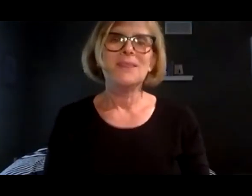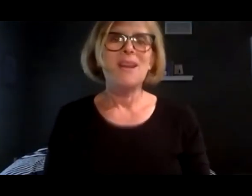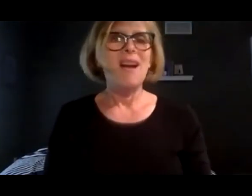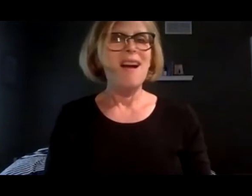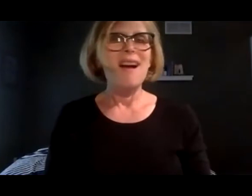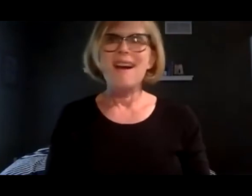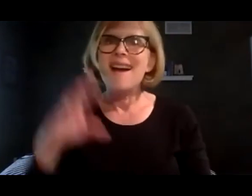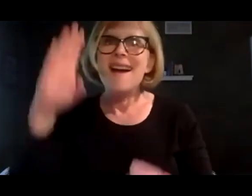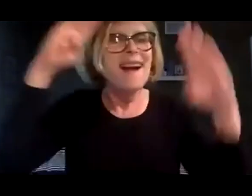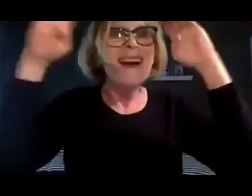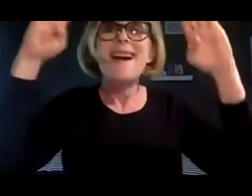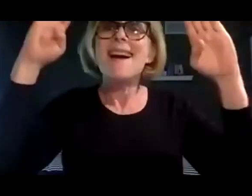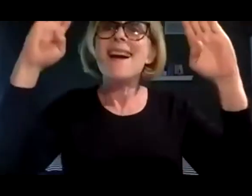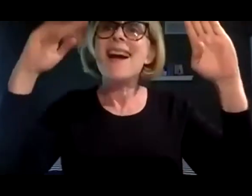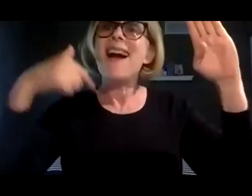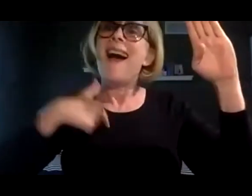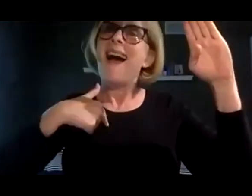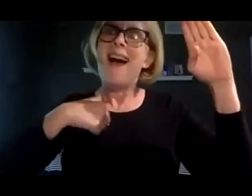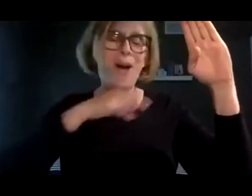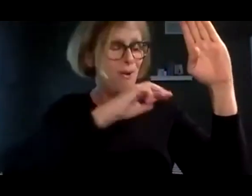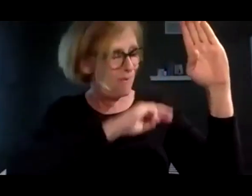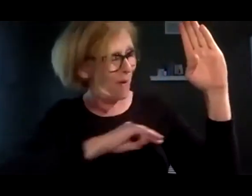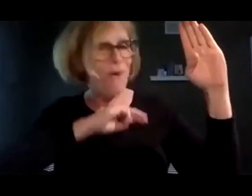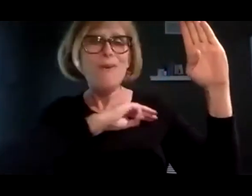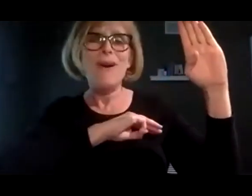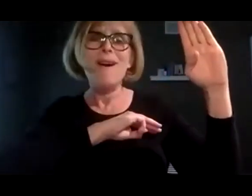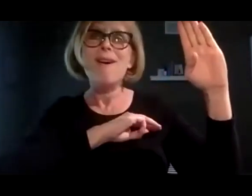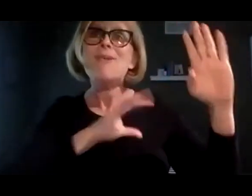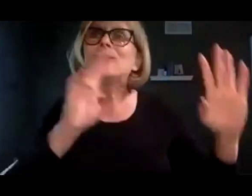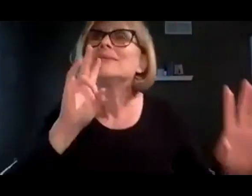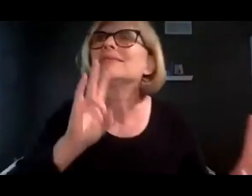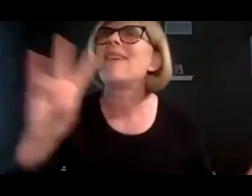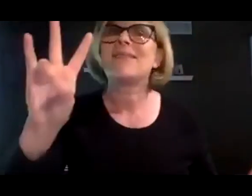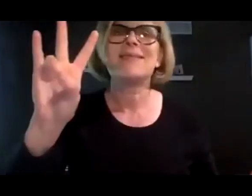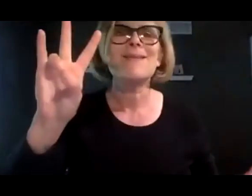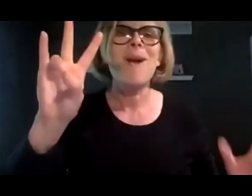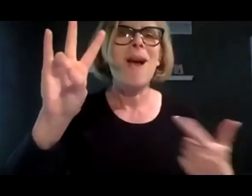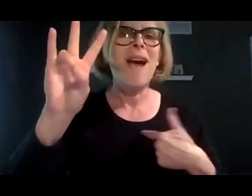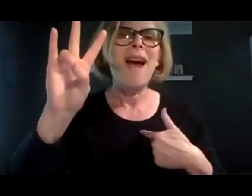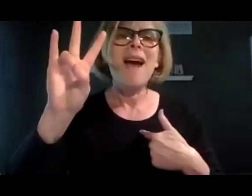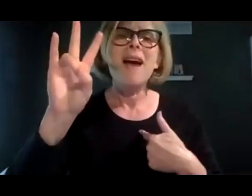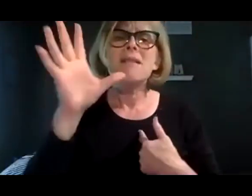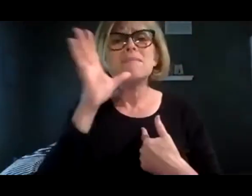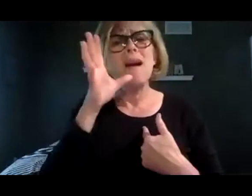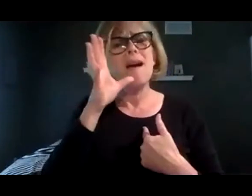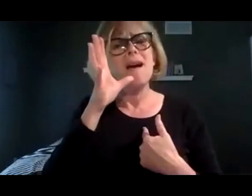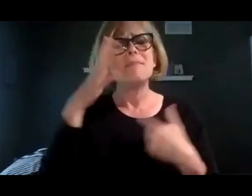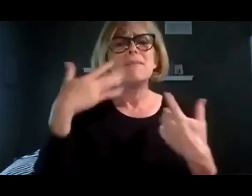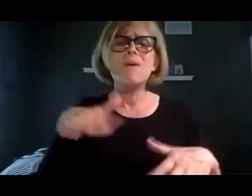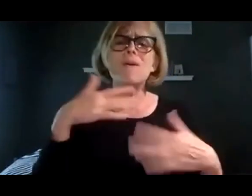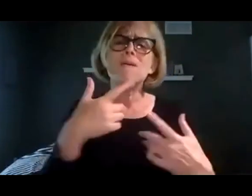Hiya! I'm Moriah. I'm seven.